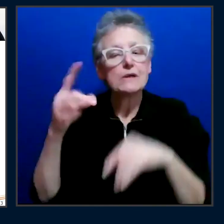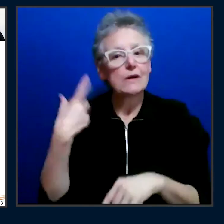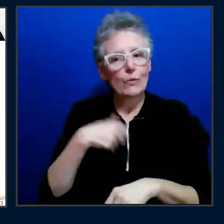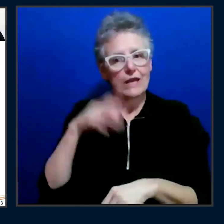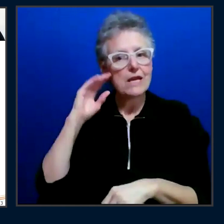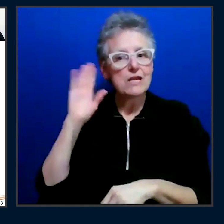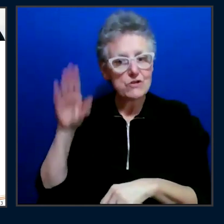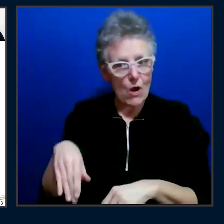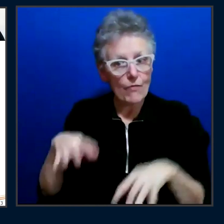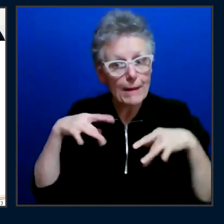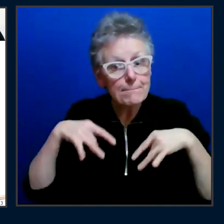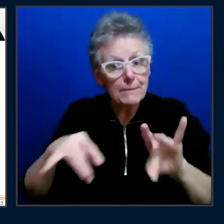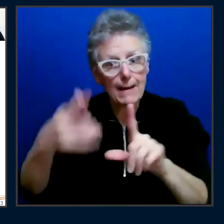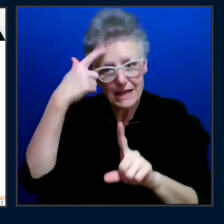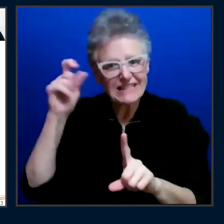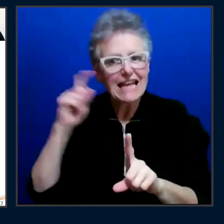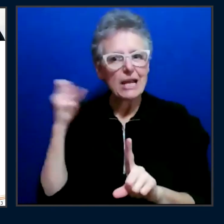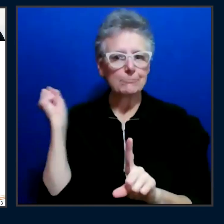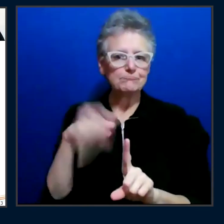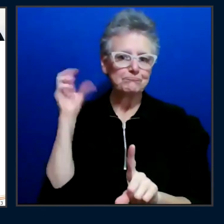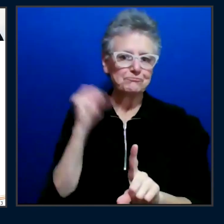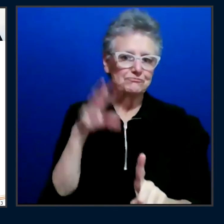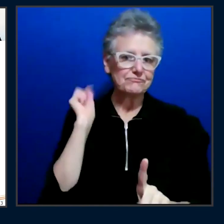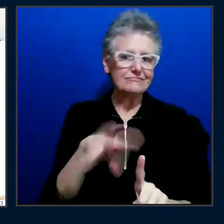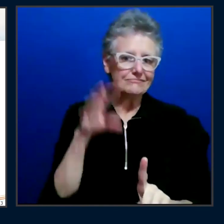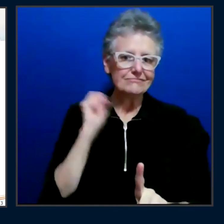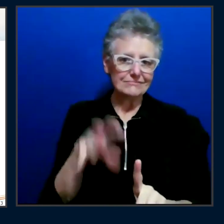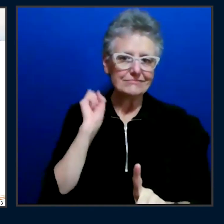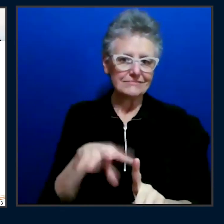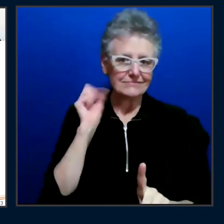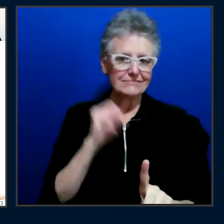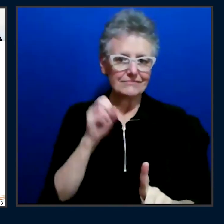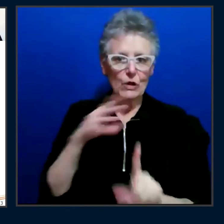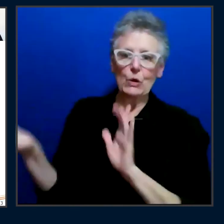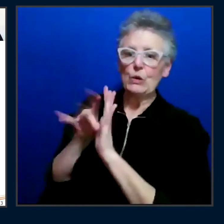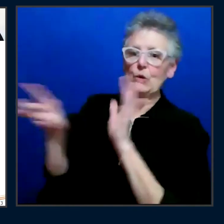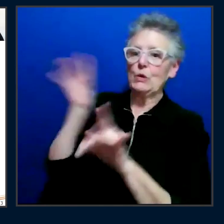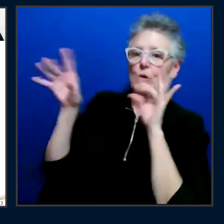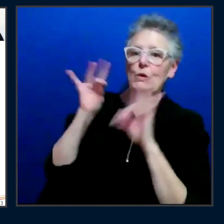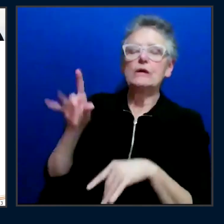we know that children need multiple exposures to learn things. And this is especially true